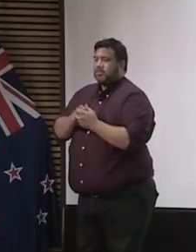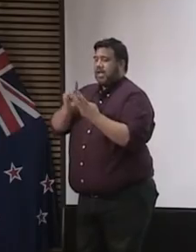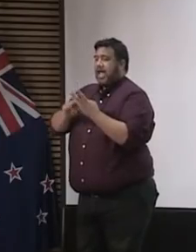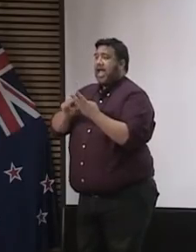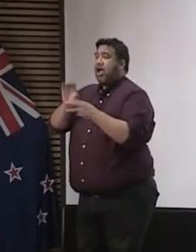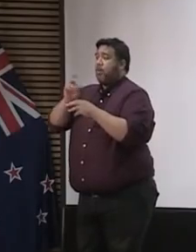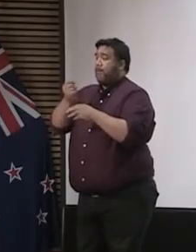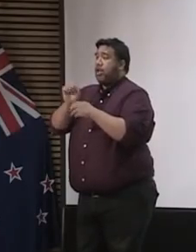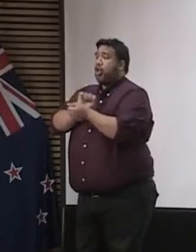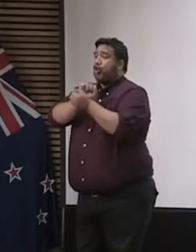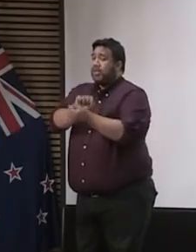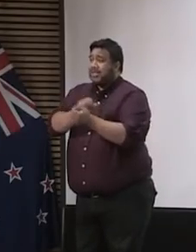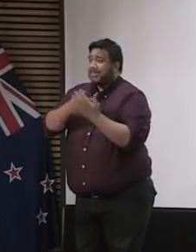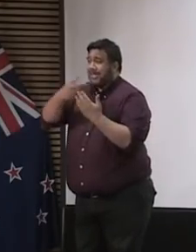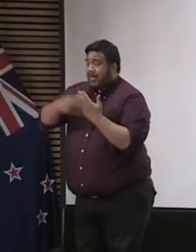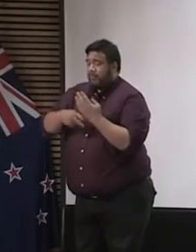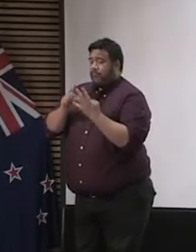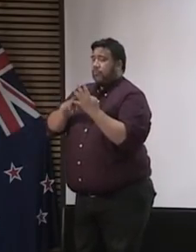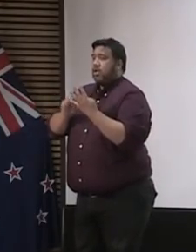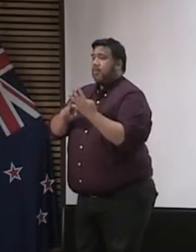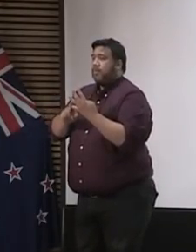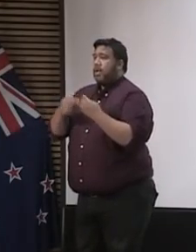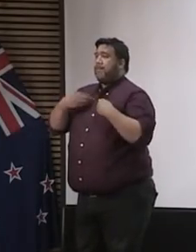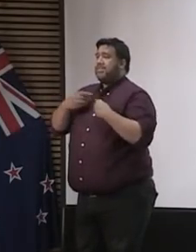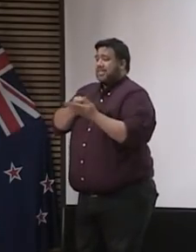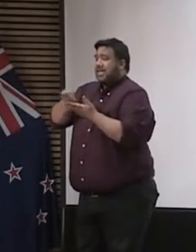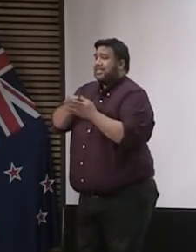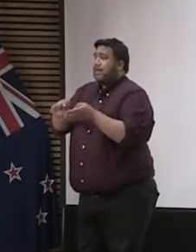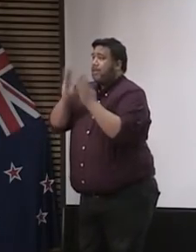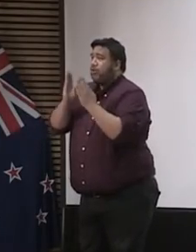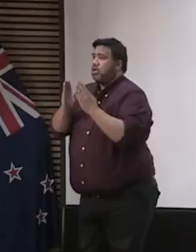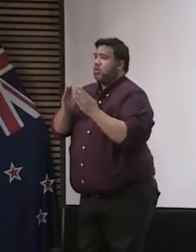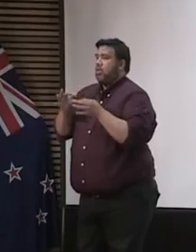oncommercial leases has all beenwith SMEs in mind because New Zealand is predominantly